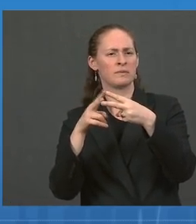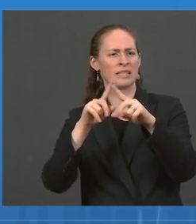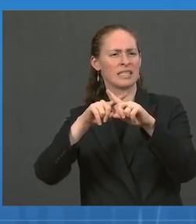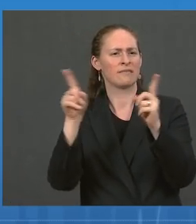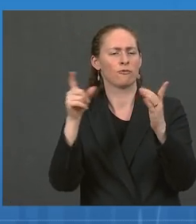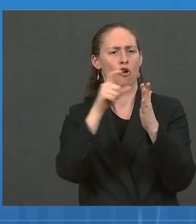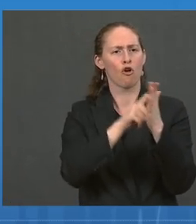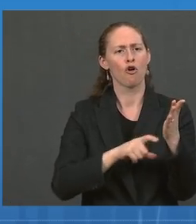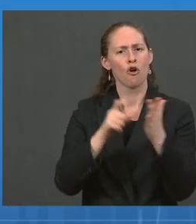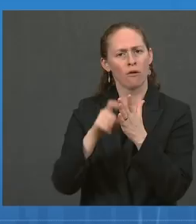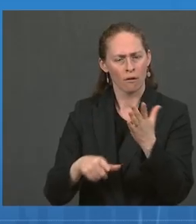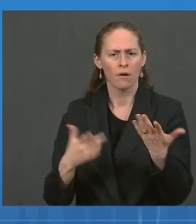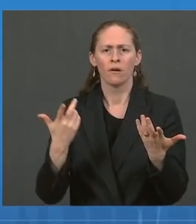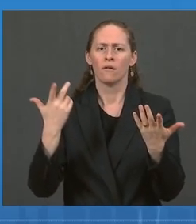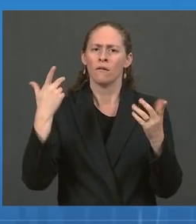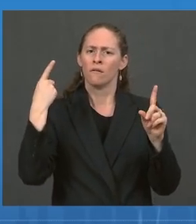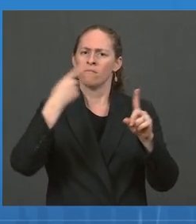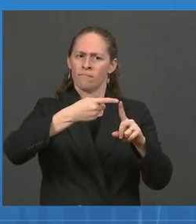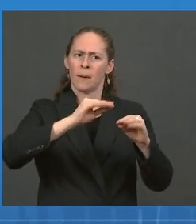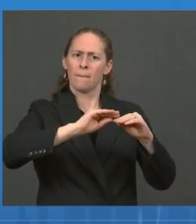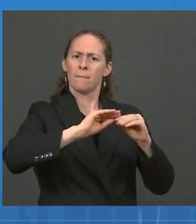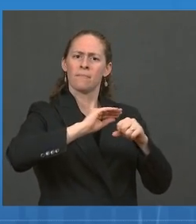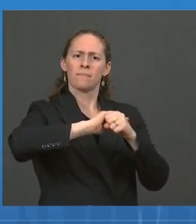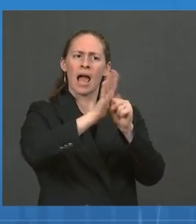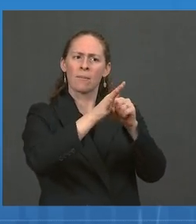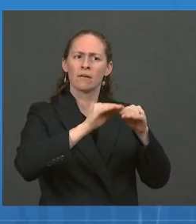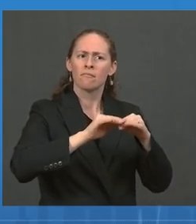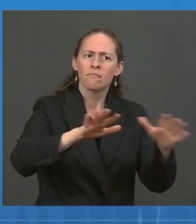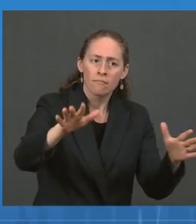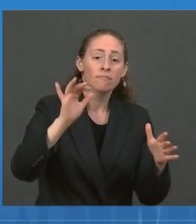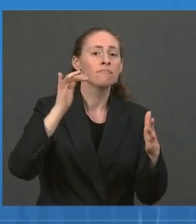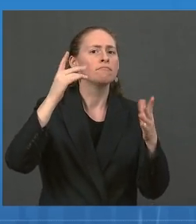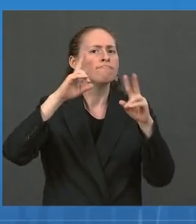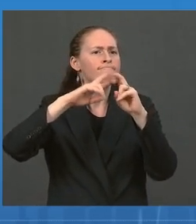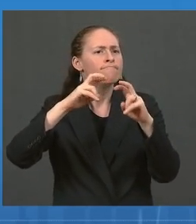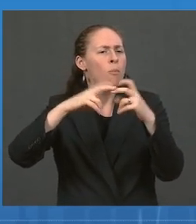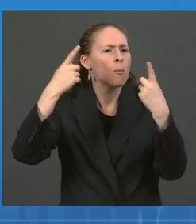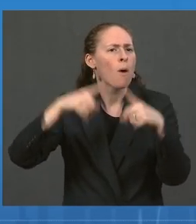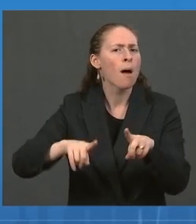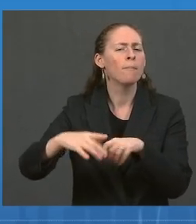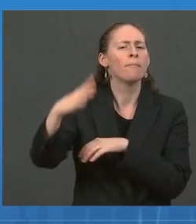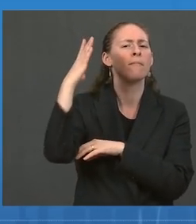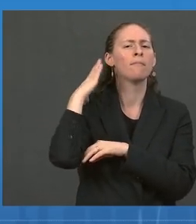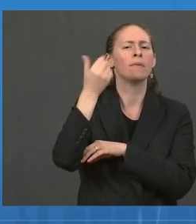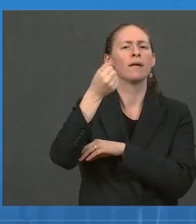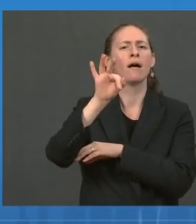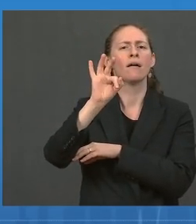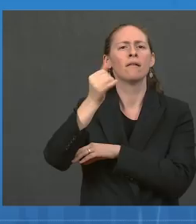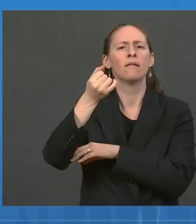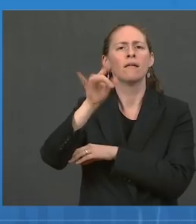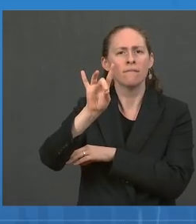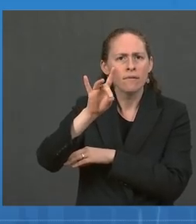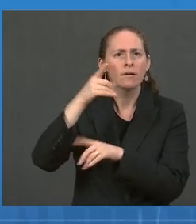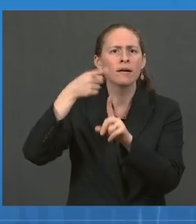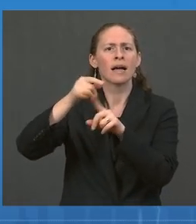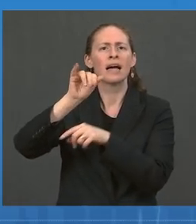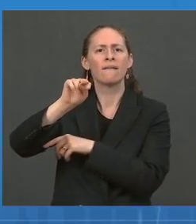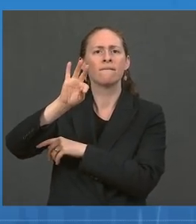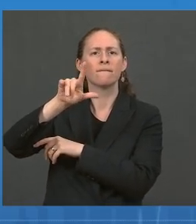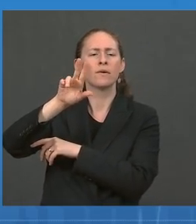in which we looked at the 1918 influenza pandemic and the COVID-19 pandemic for multiple different parameters,